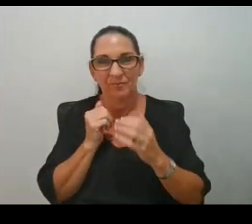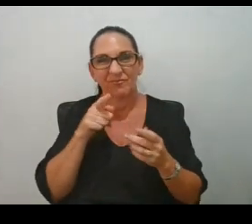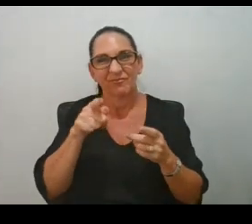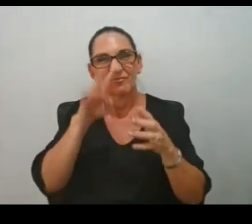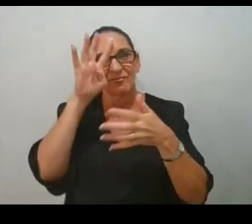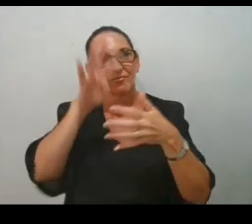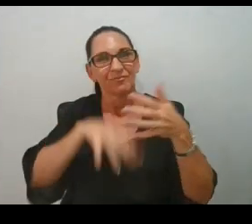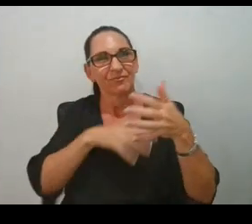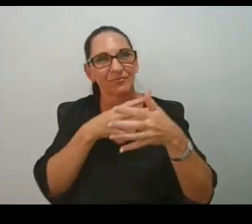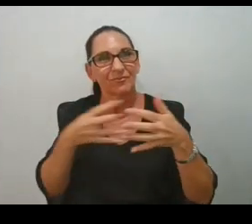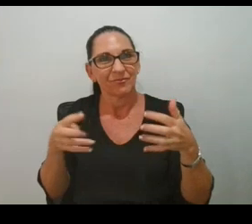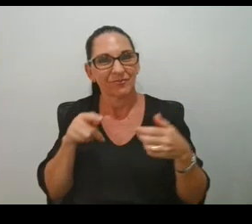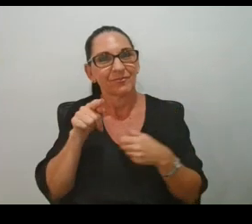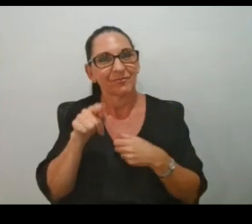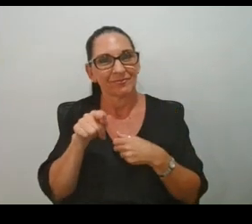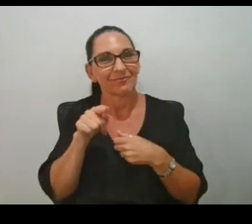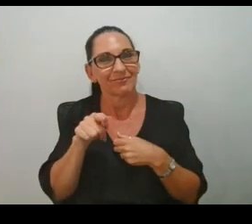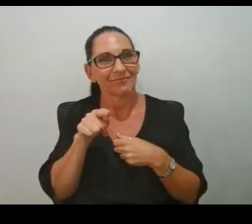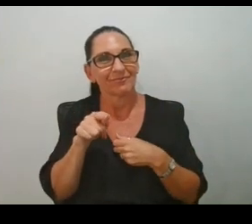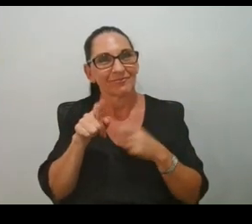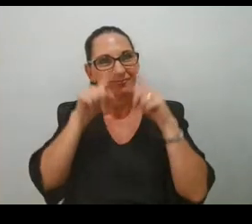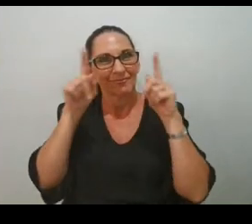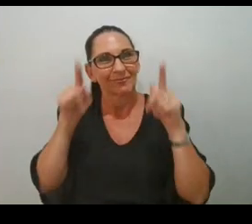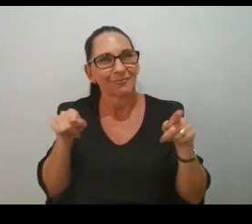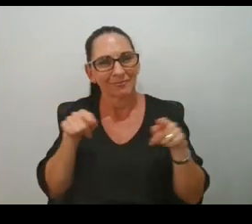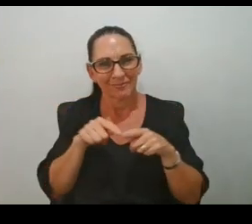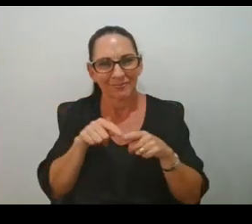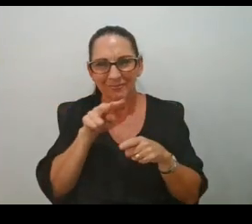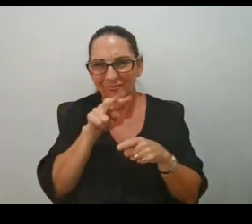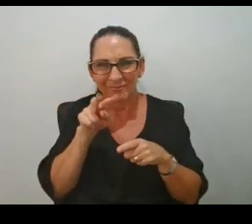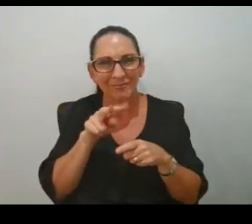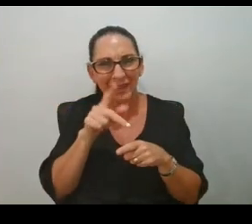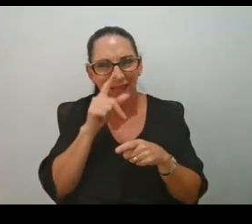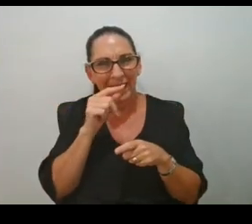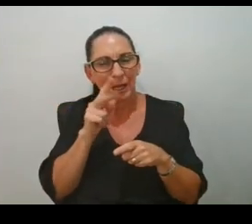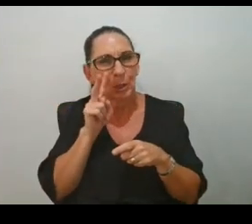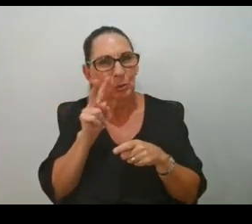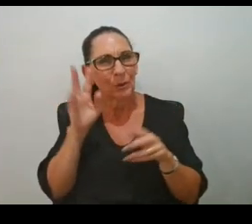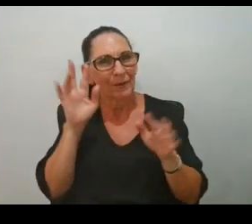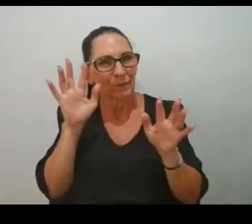sliding scale table is very confusing for people but if you get the opportunity to have a look at